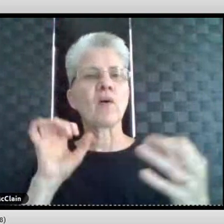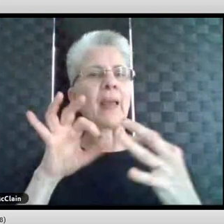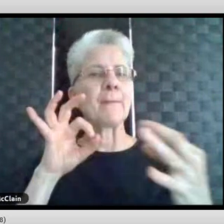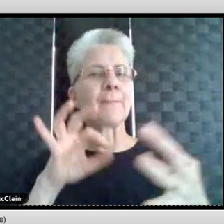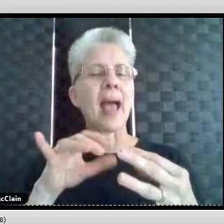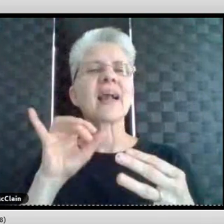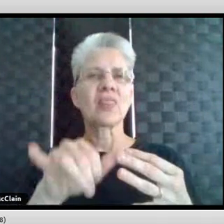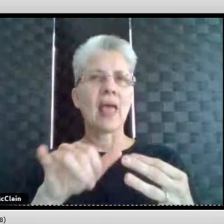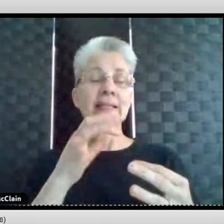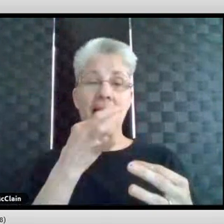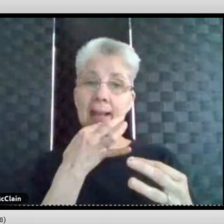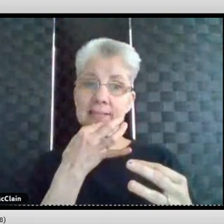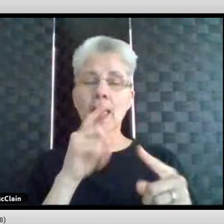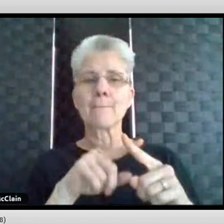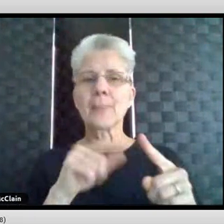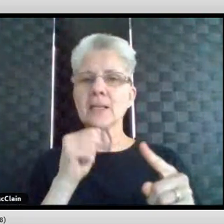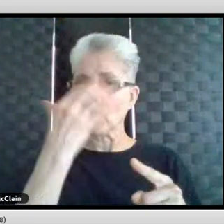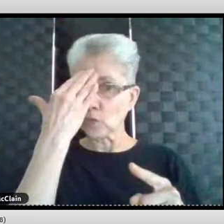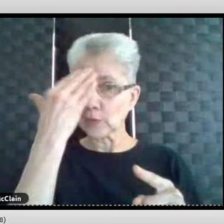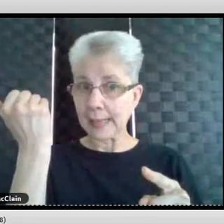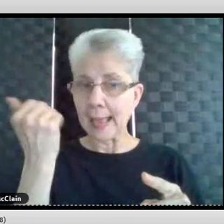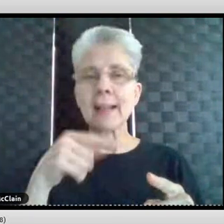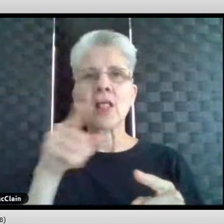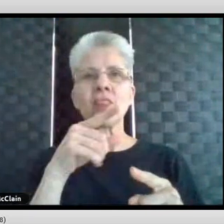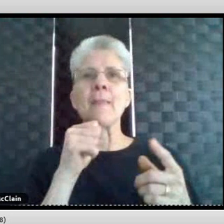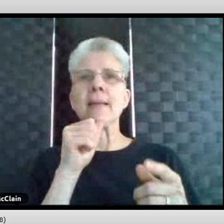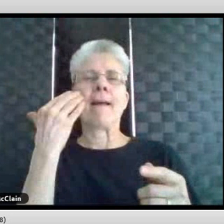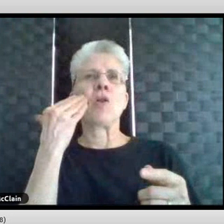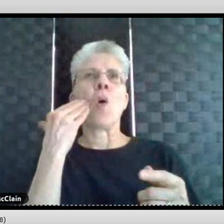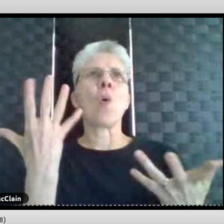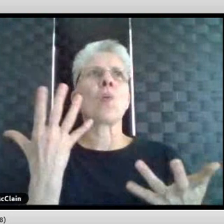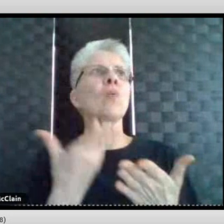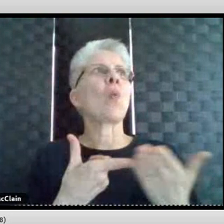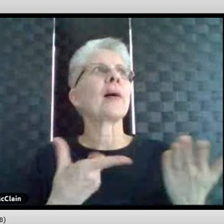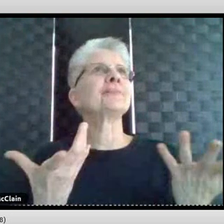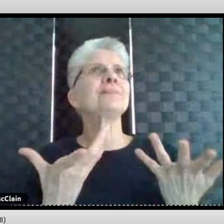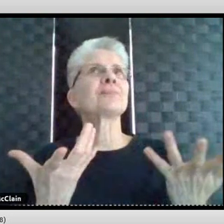But don't forget, they may not know what is in the realm of possibility.